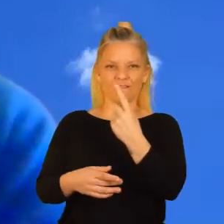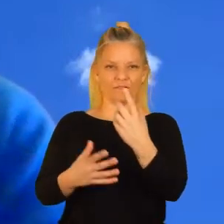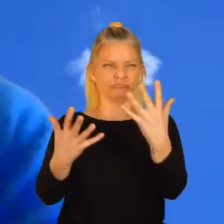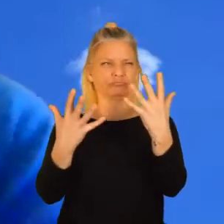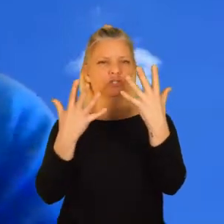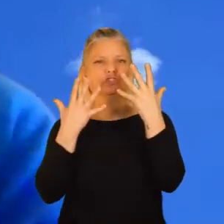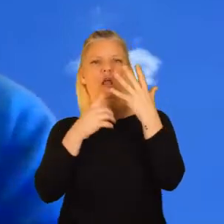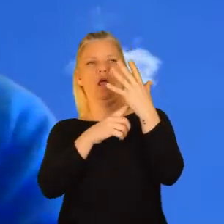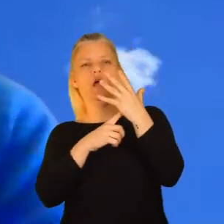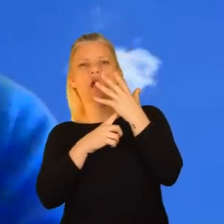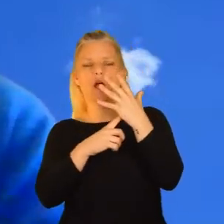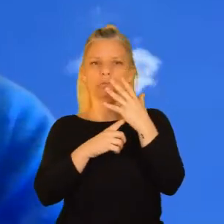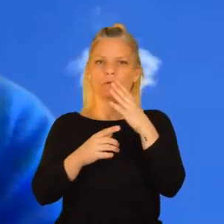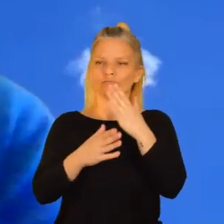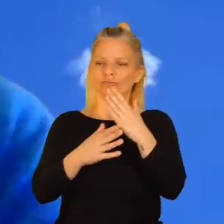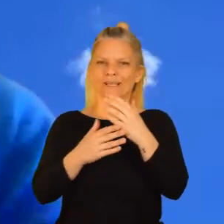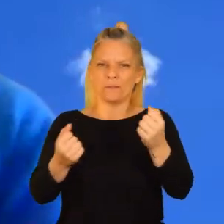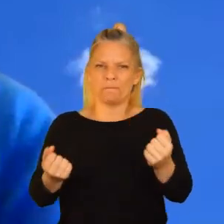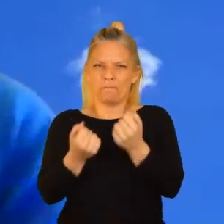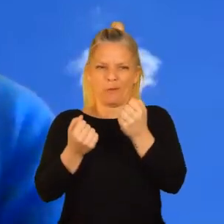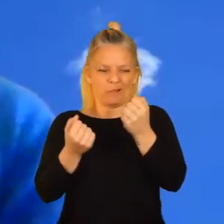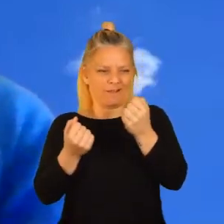The point of the putting yourself under that pressure but the power